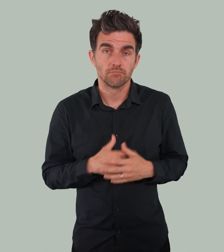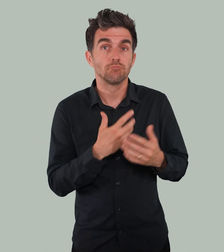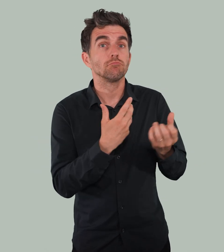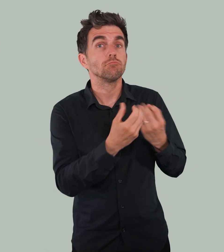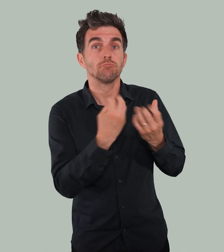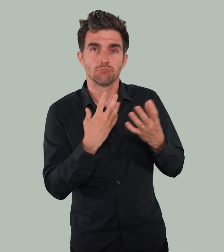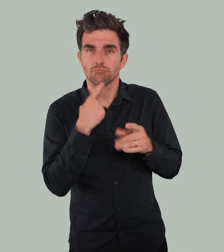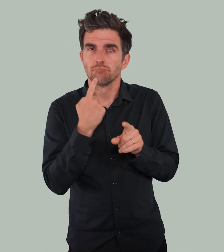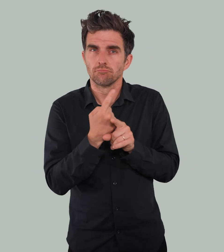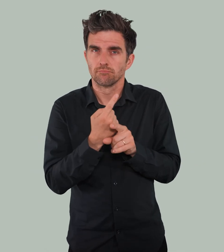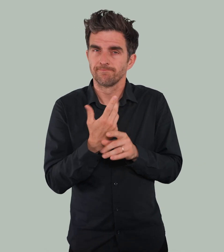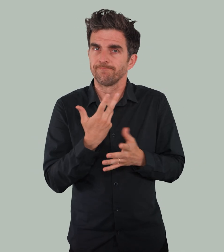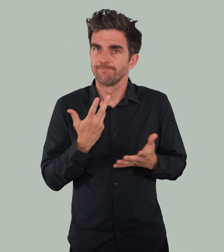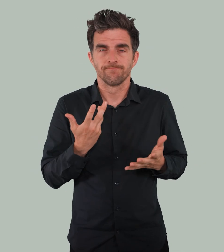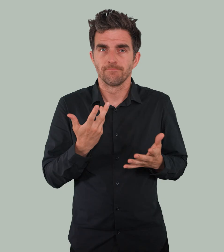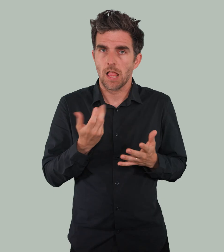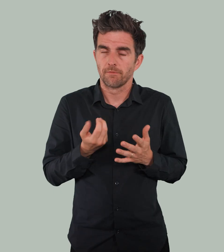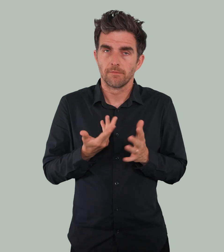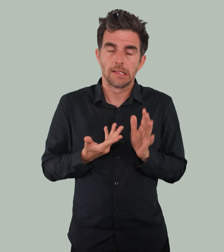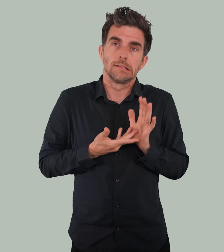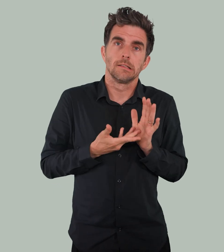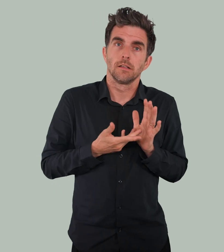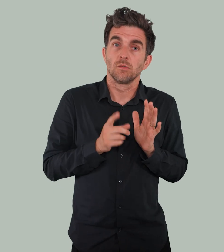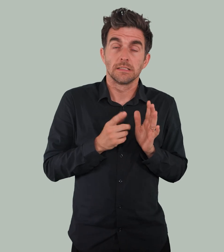Respondents who raise this often describe it alongside other factors,